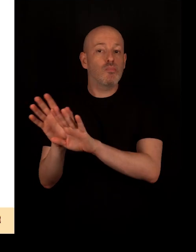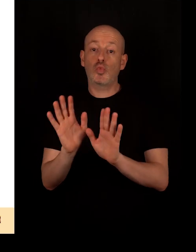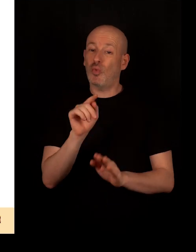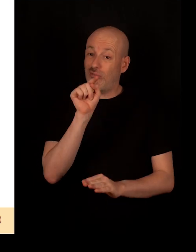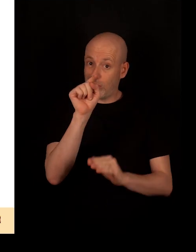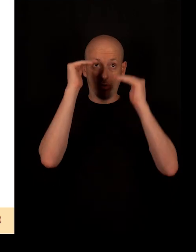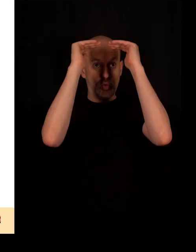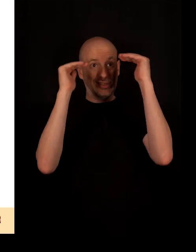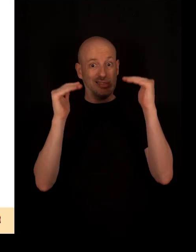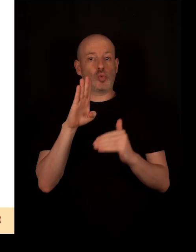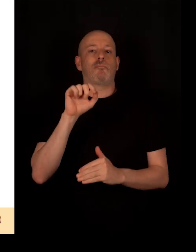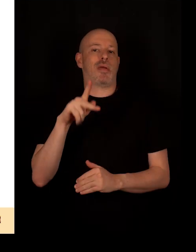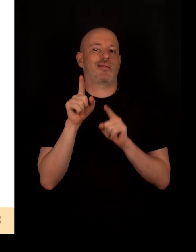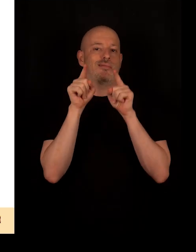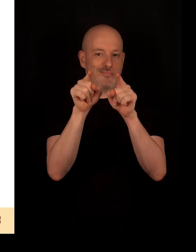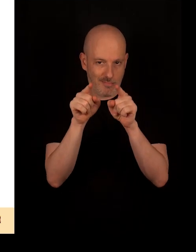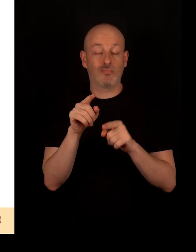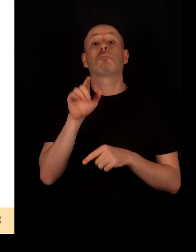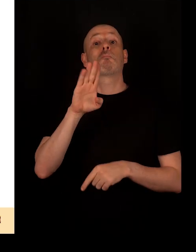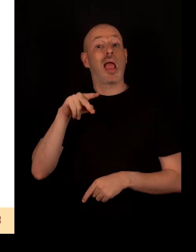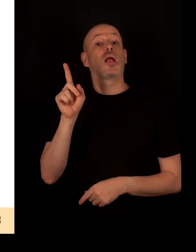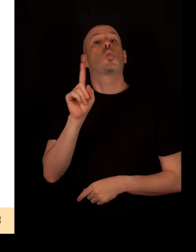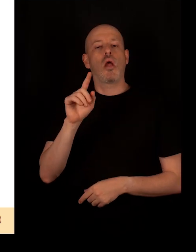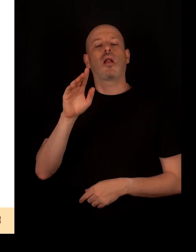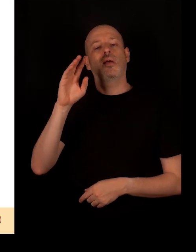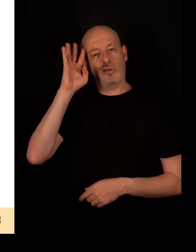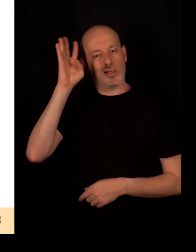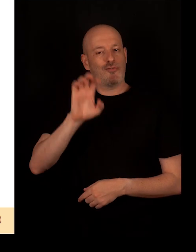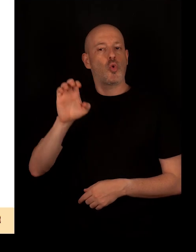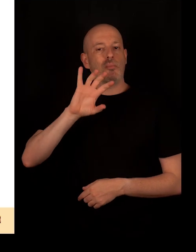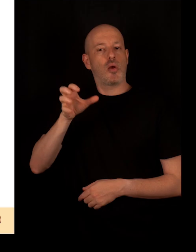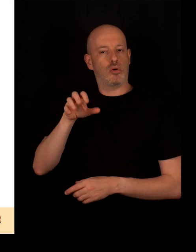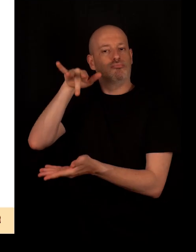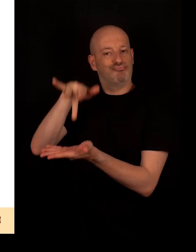It should be the one of the legal entity. The bank must be based in a Creative Europe country.